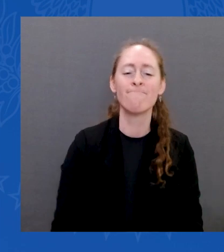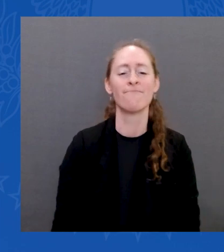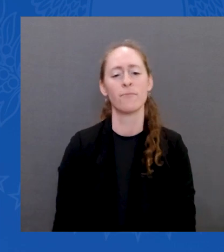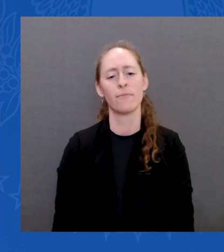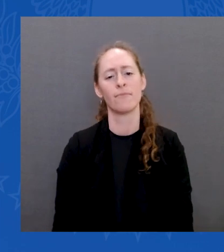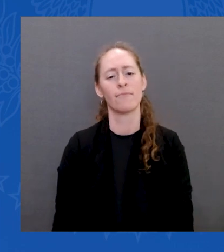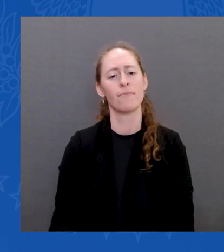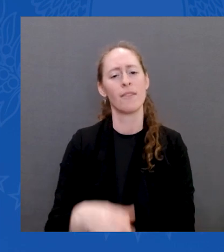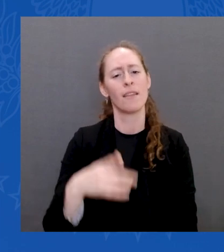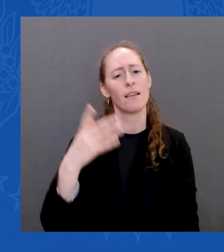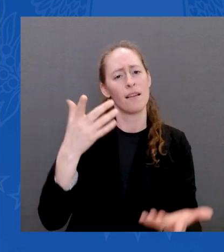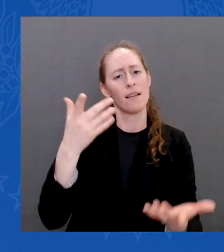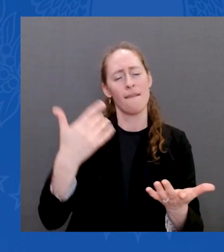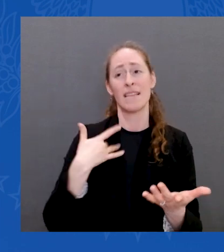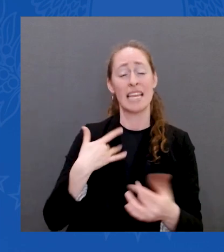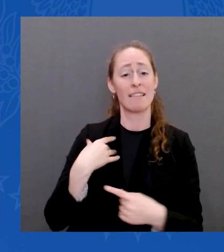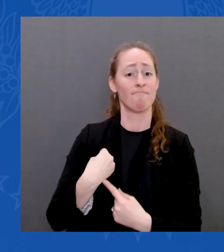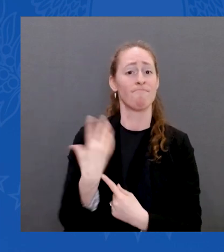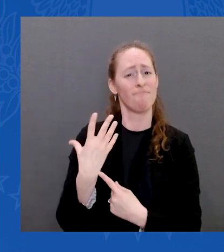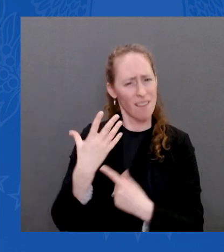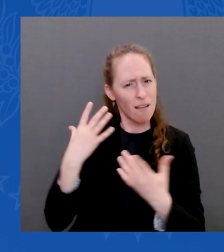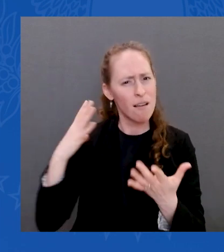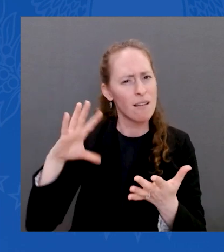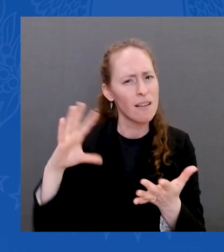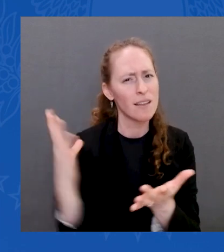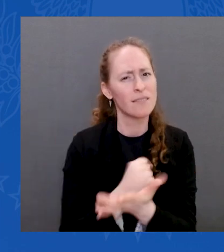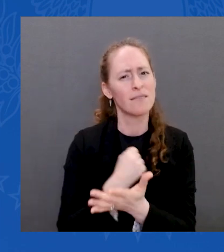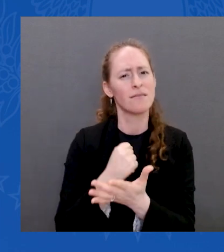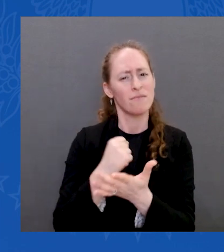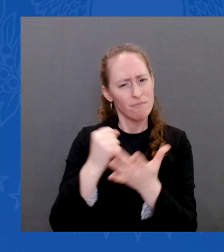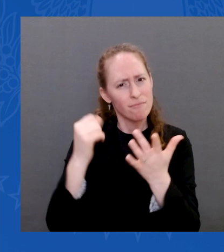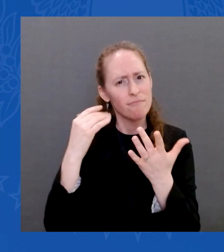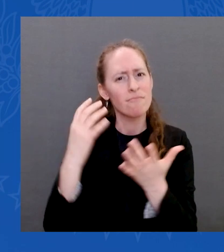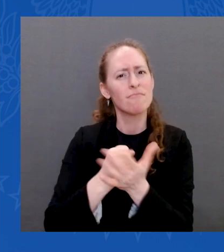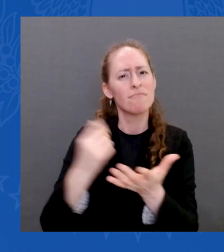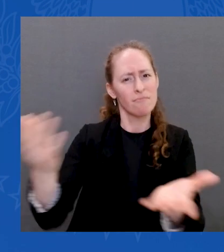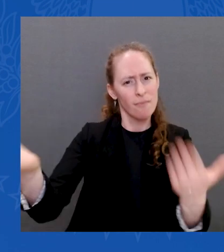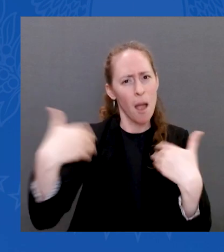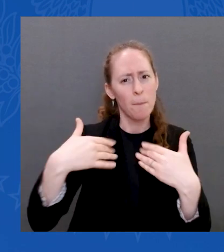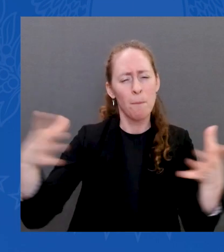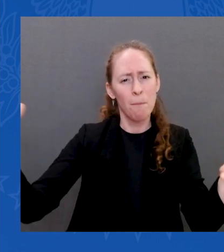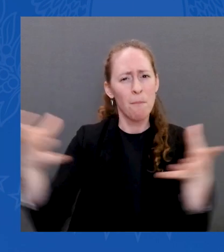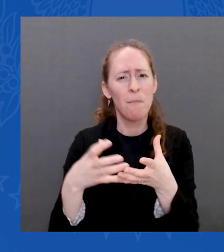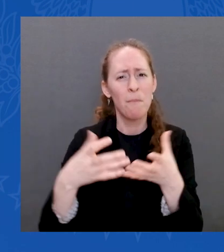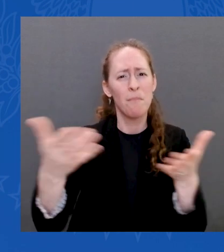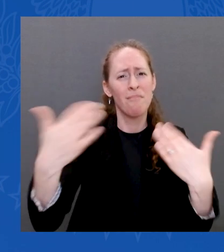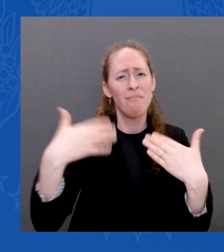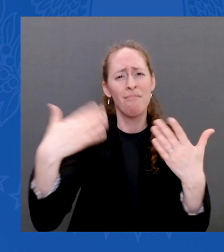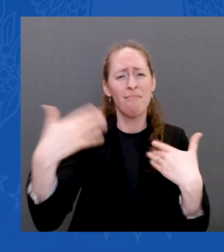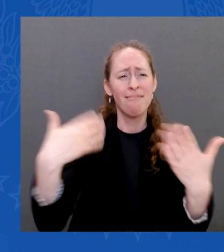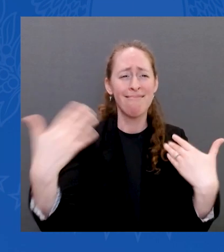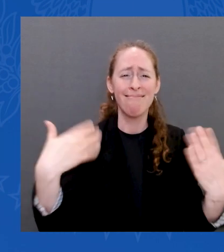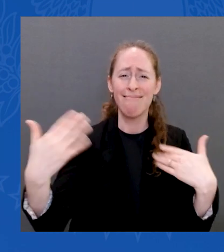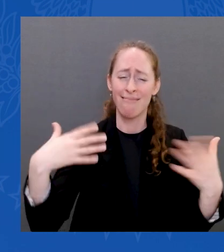Yes, you -- you can change the world one student at a time.